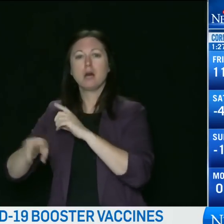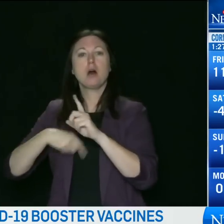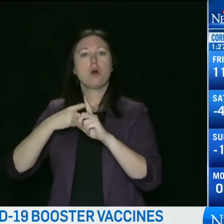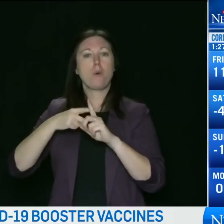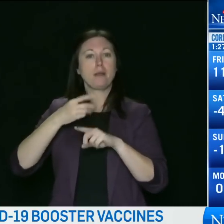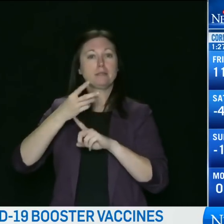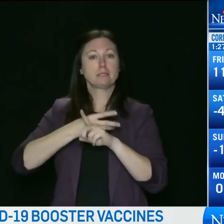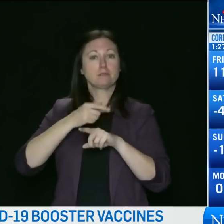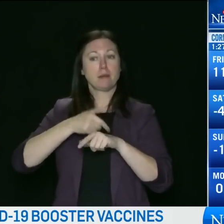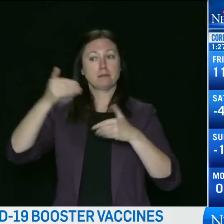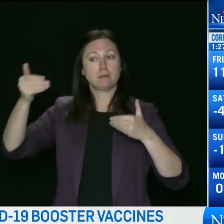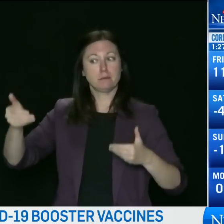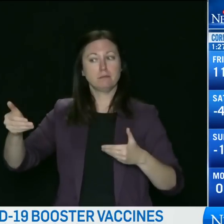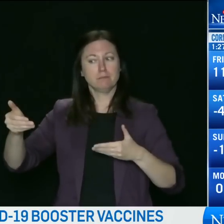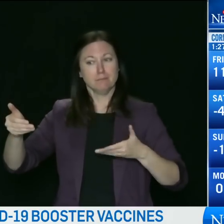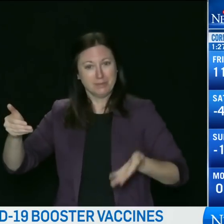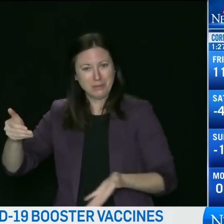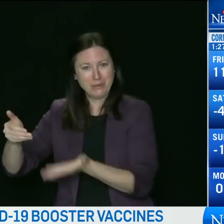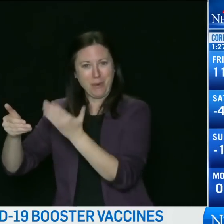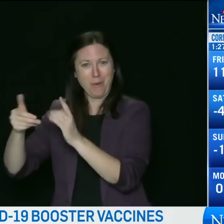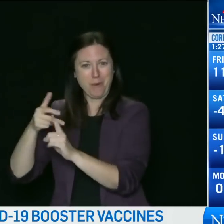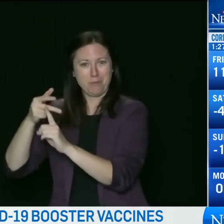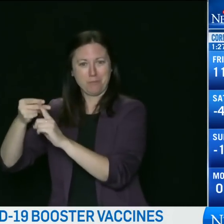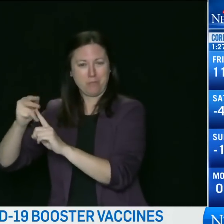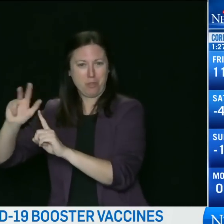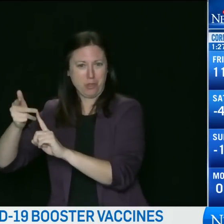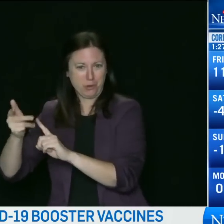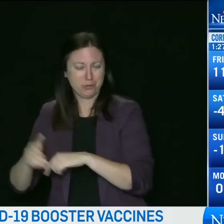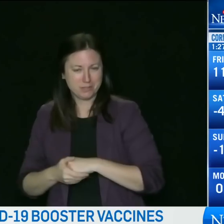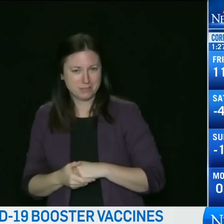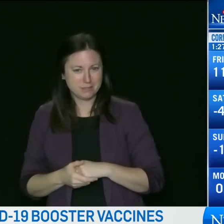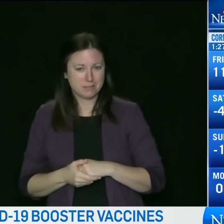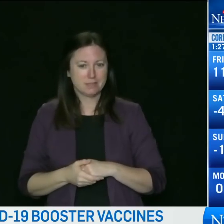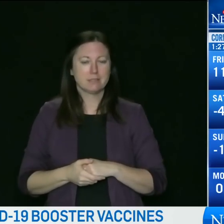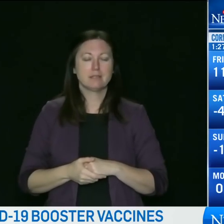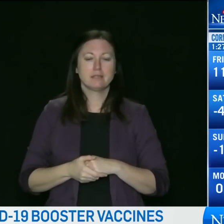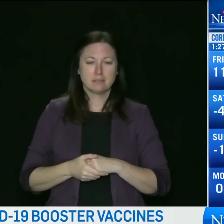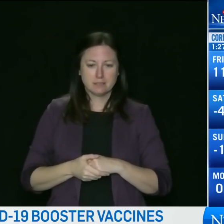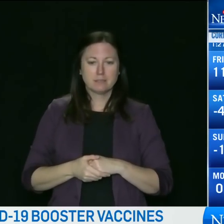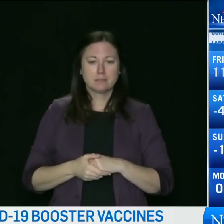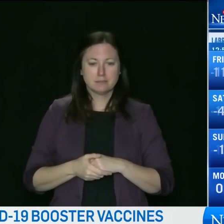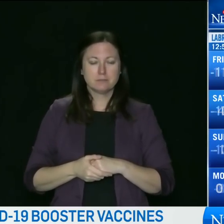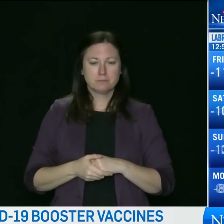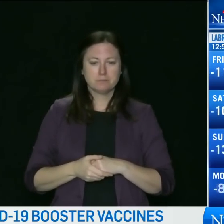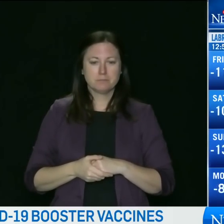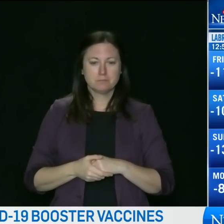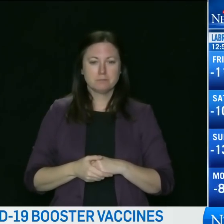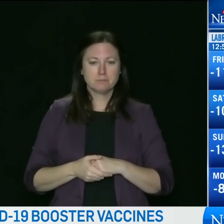PLEASE DO GO AND GET YOUR BOOSTER IN THE SIX-MONTH TIME